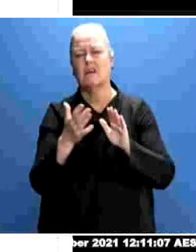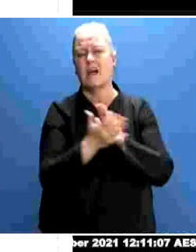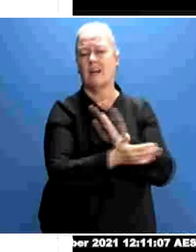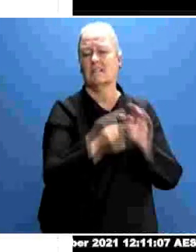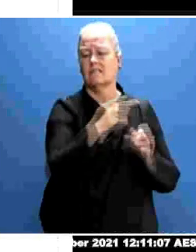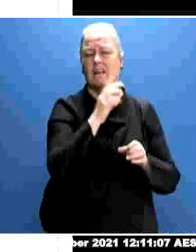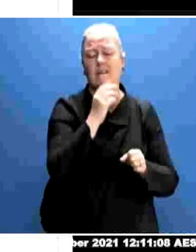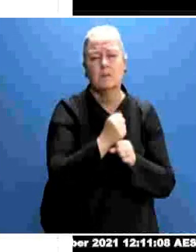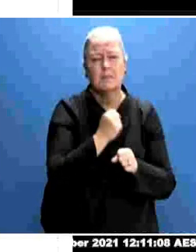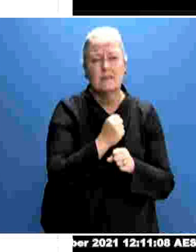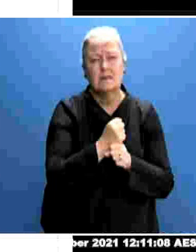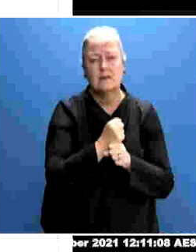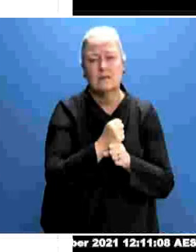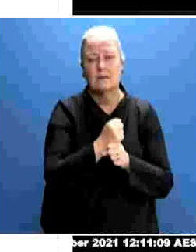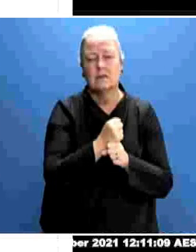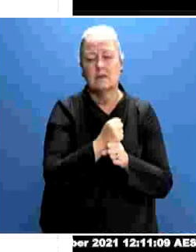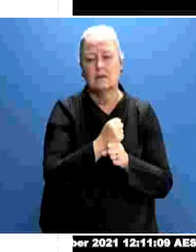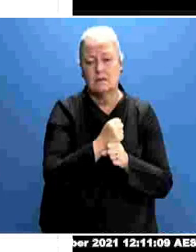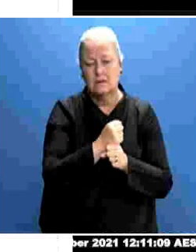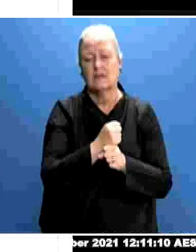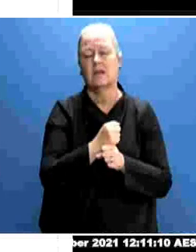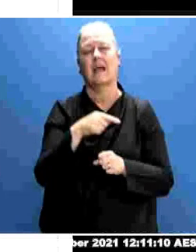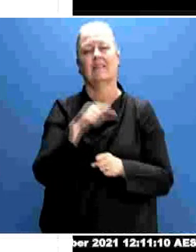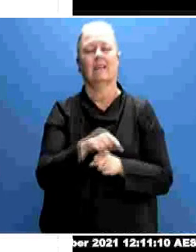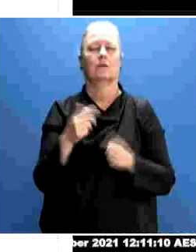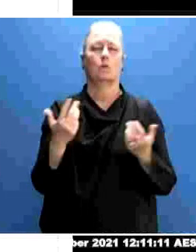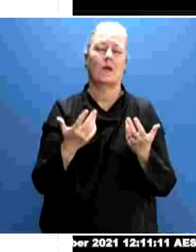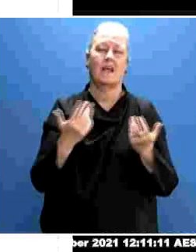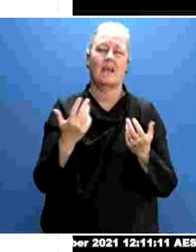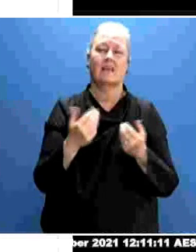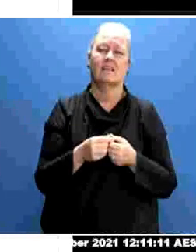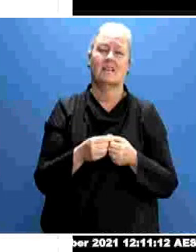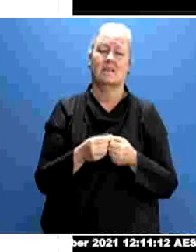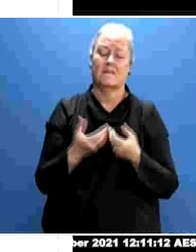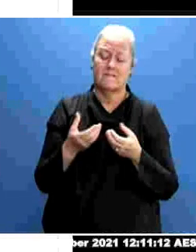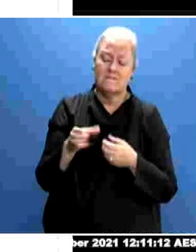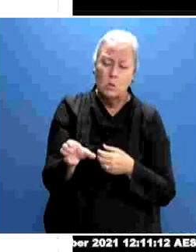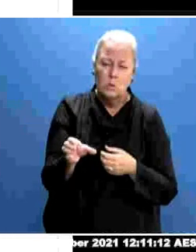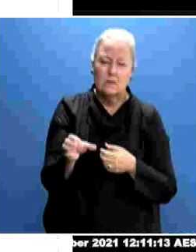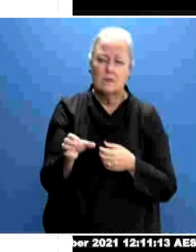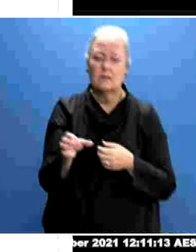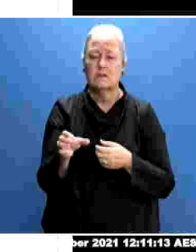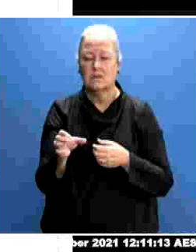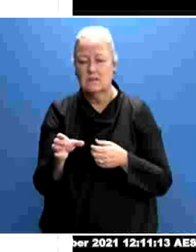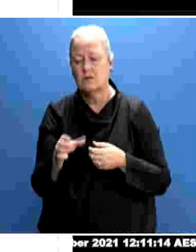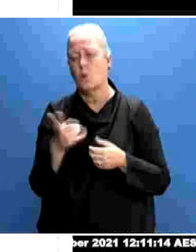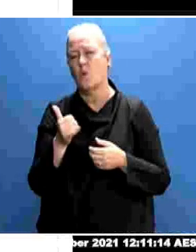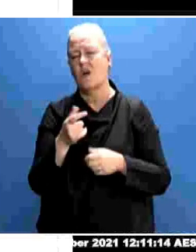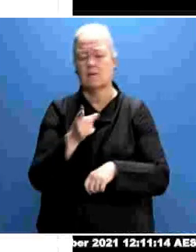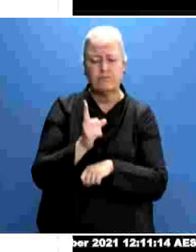of the application of force, generally speaking, for the discipline or safety or wellbeing of a child.